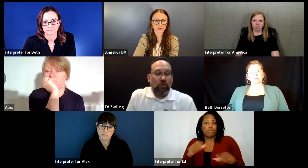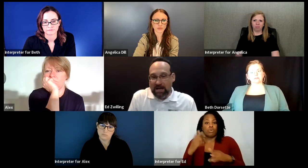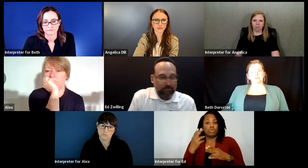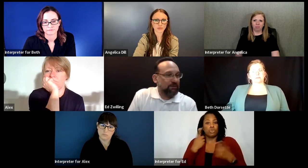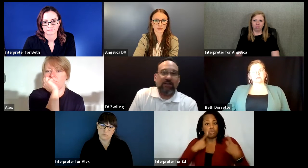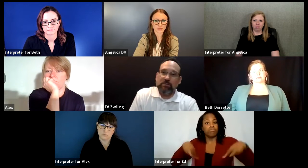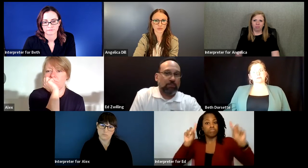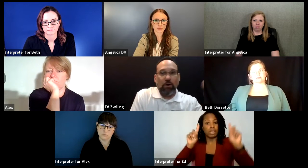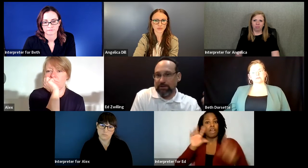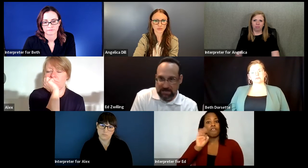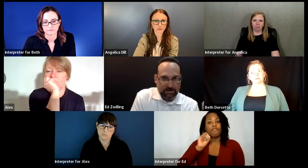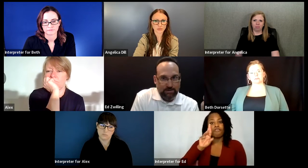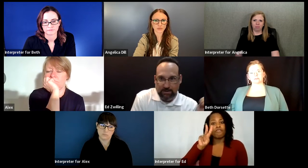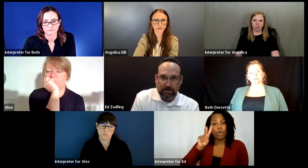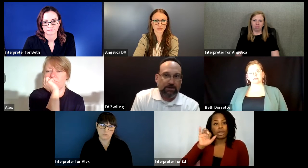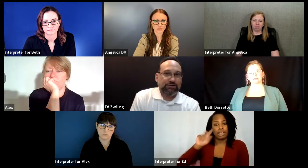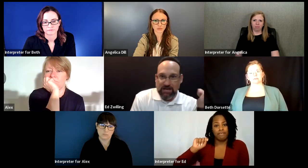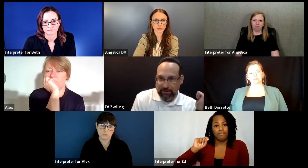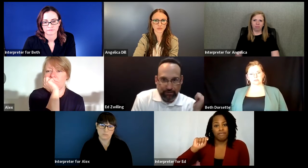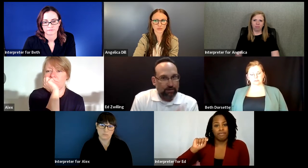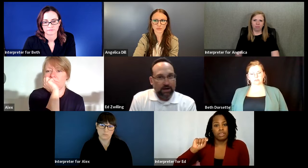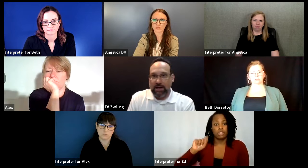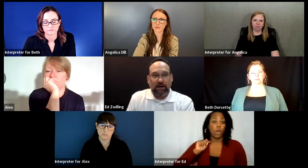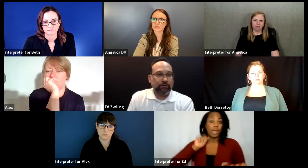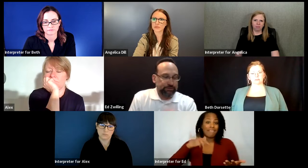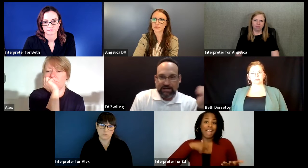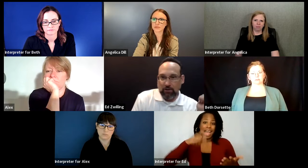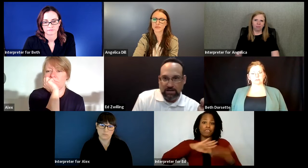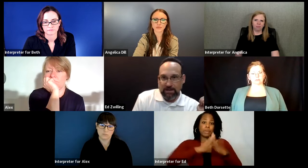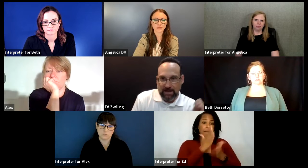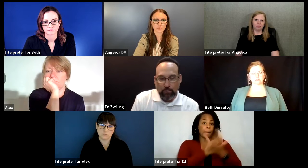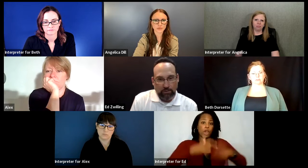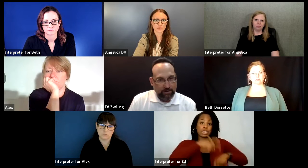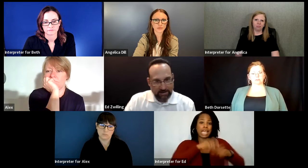So I want to go back -- even if I have to be a part-time janitor, I'll see how long I can make that work.